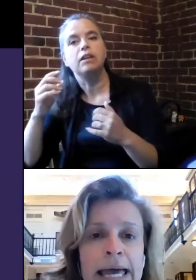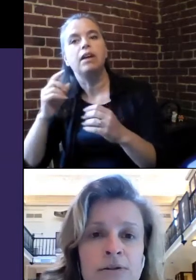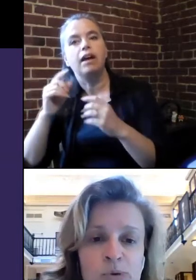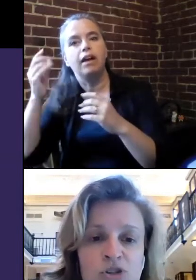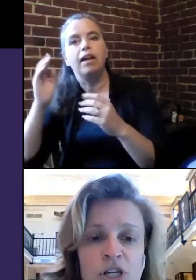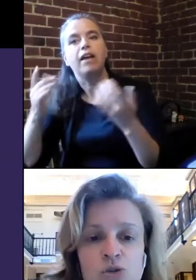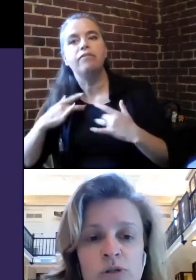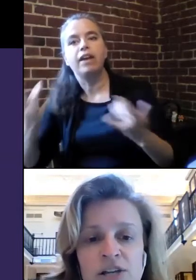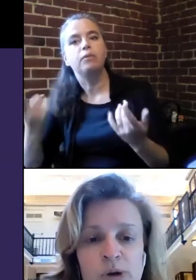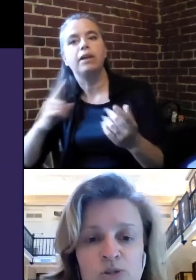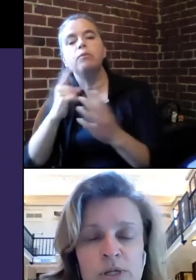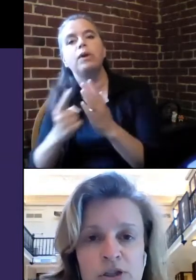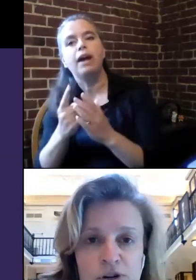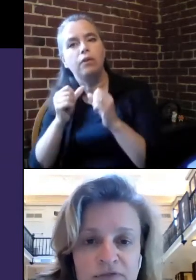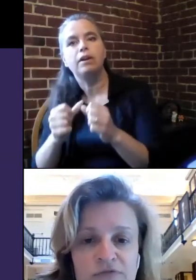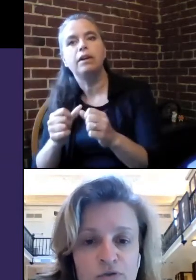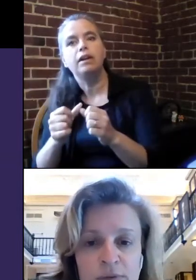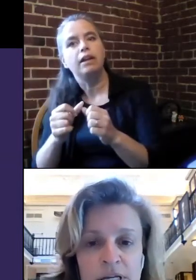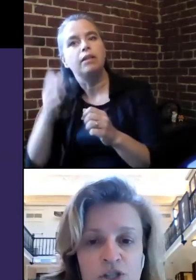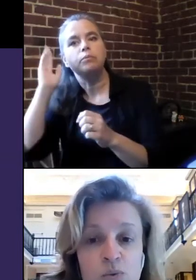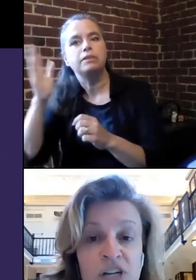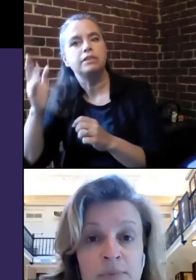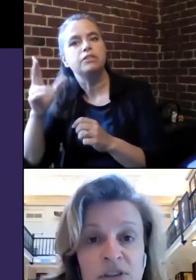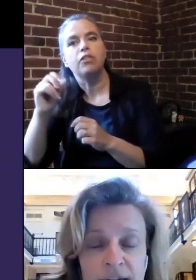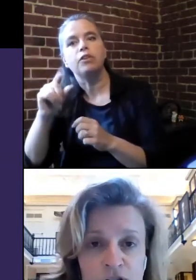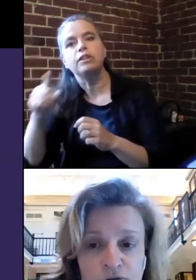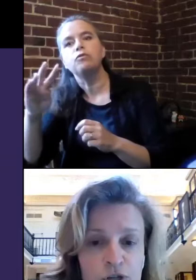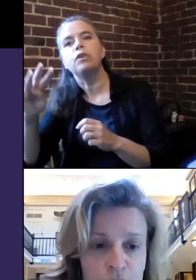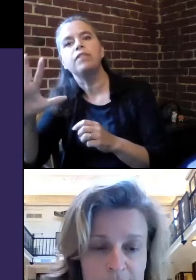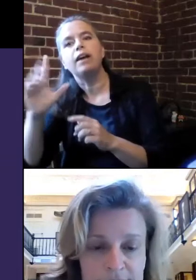The presentation will last approximately 30-45 minutes with time at the end for a Q&A session.